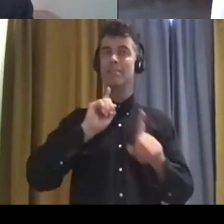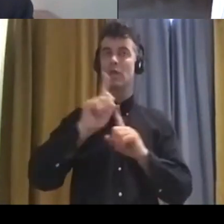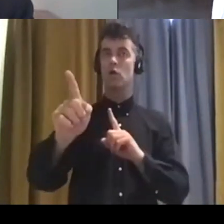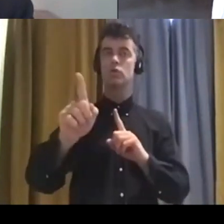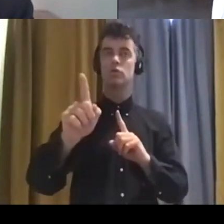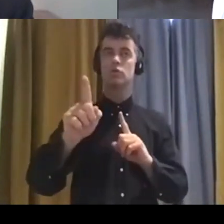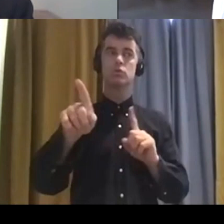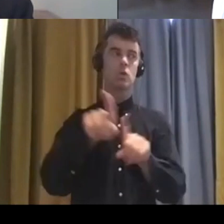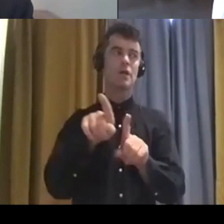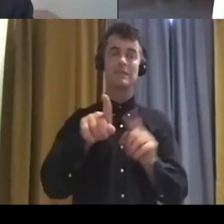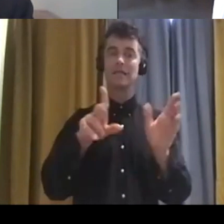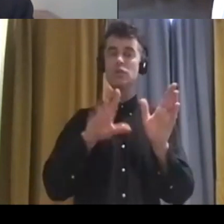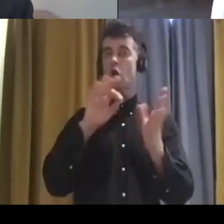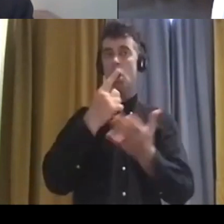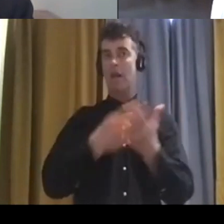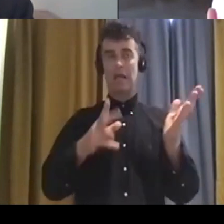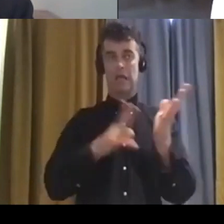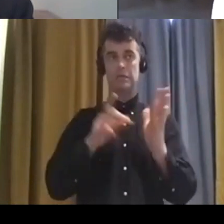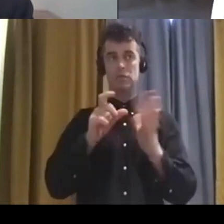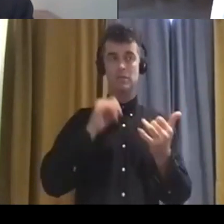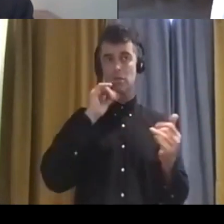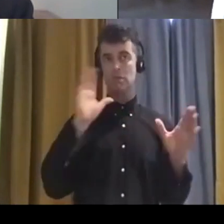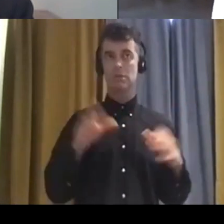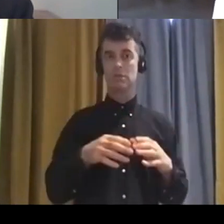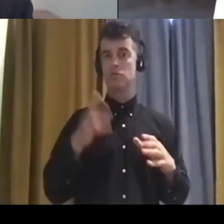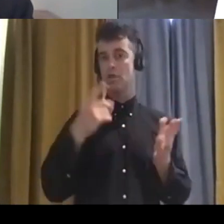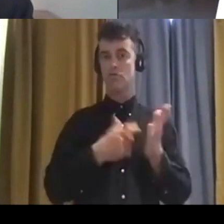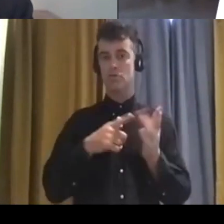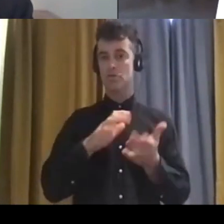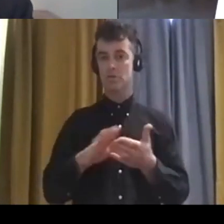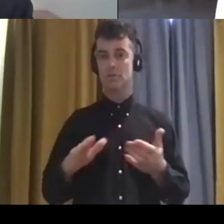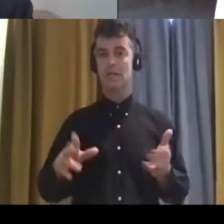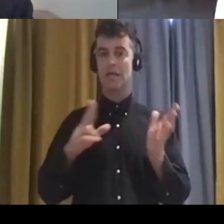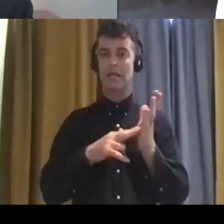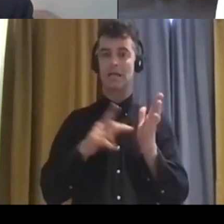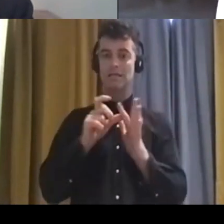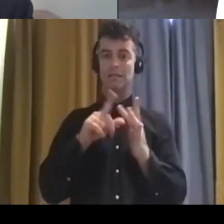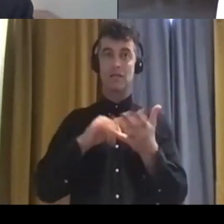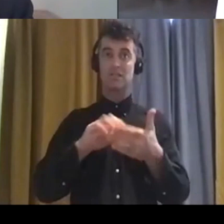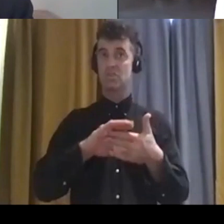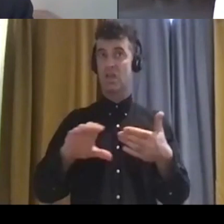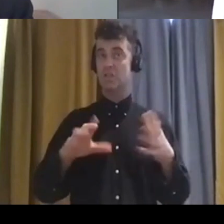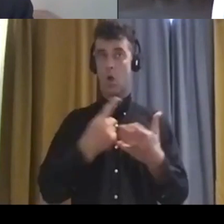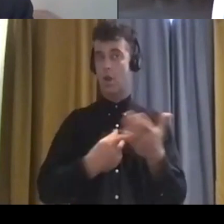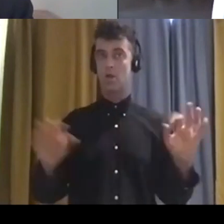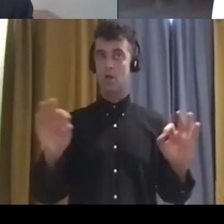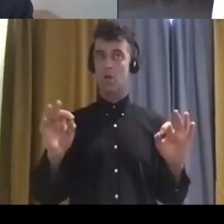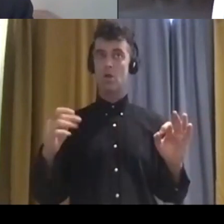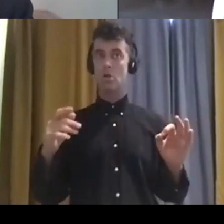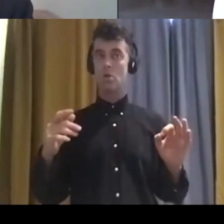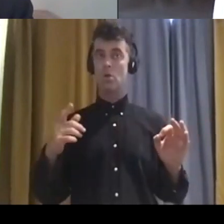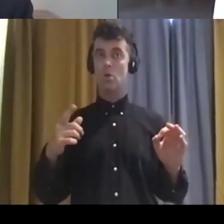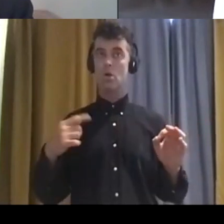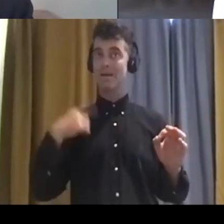NDIS. I know it's acronym, sorry Rich, but NDIS dollars. We've you know we we're seeing